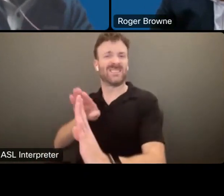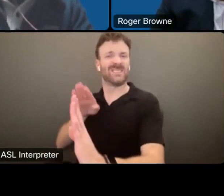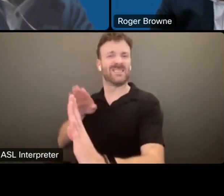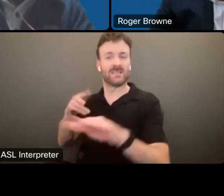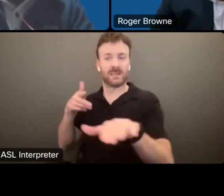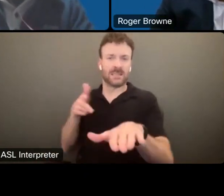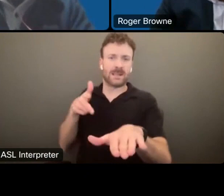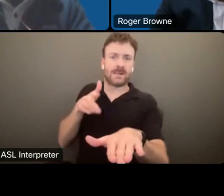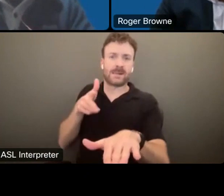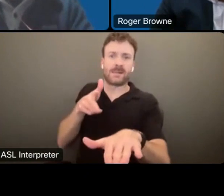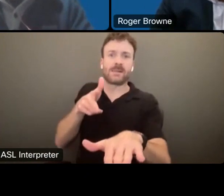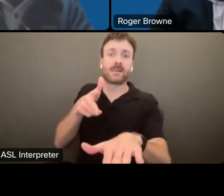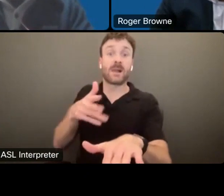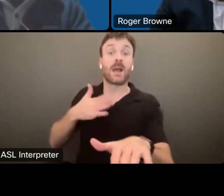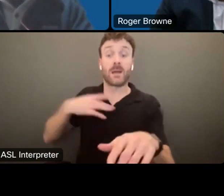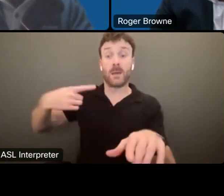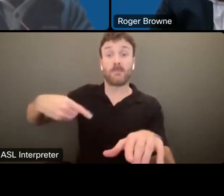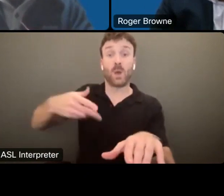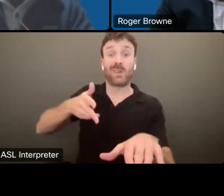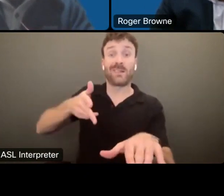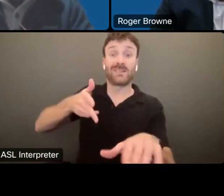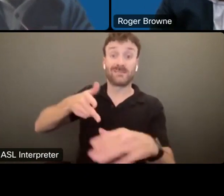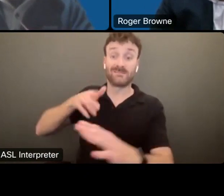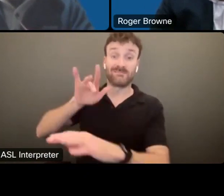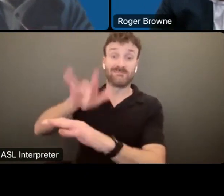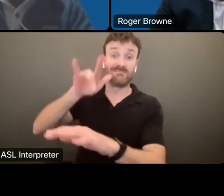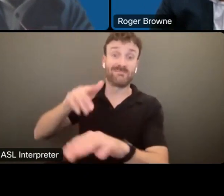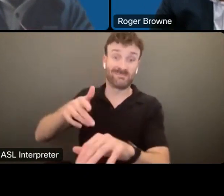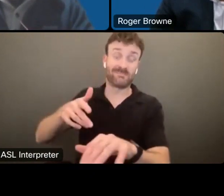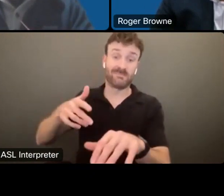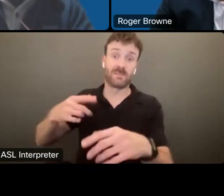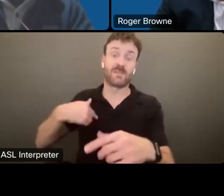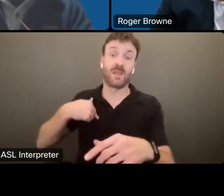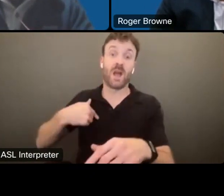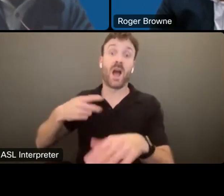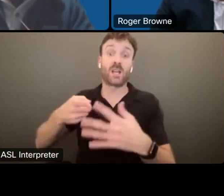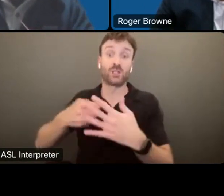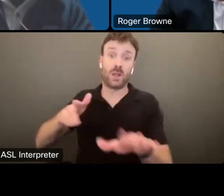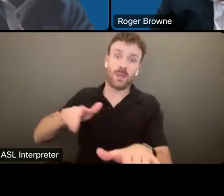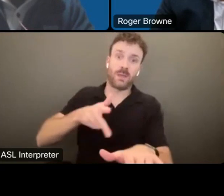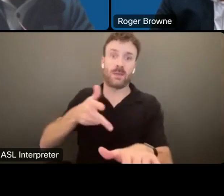at an angle, and my wheel hit it at this angle and I started weaving back and forth with